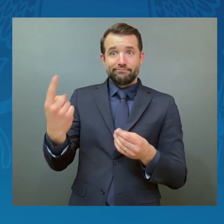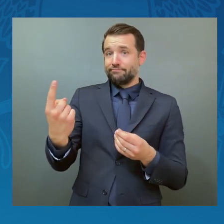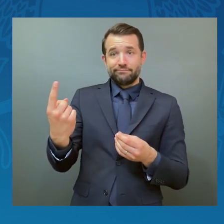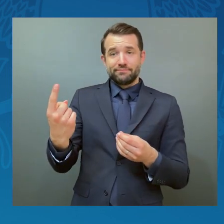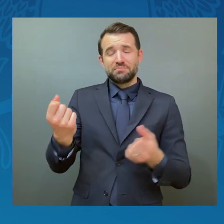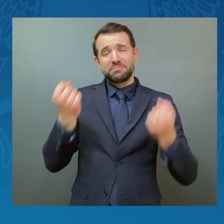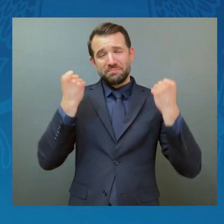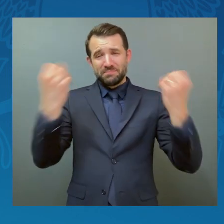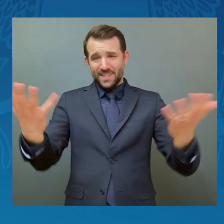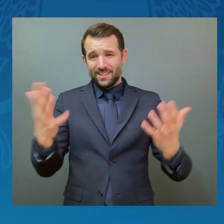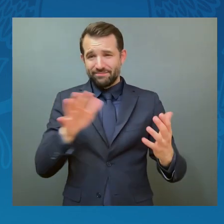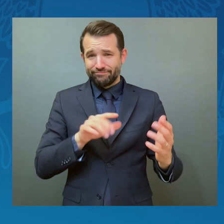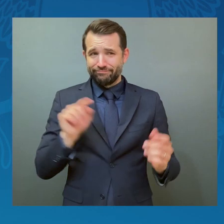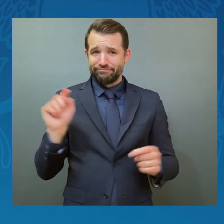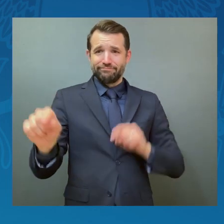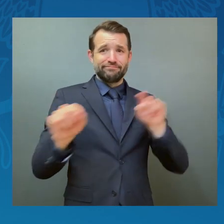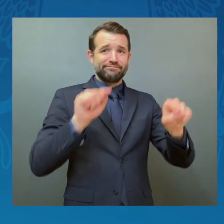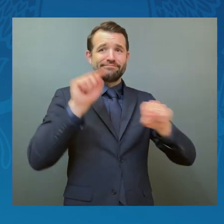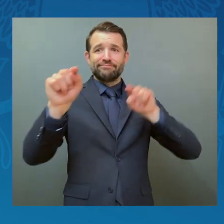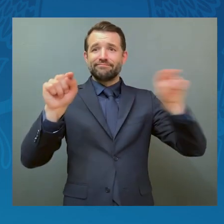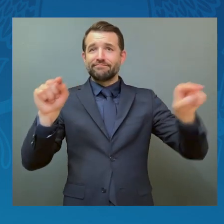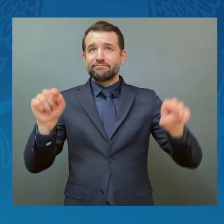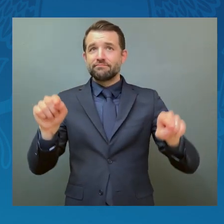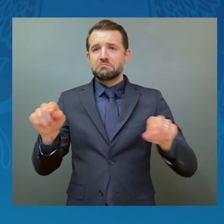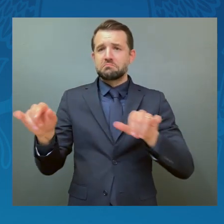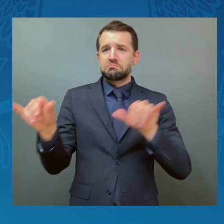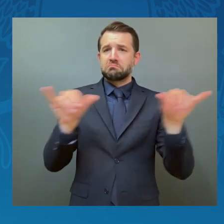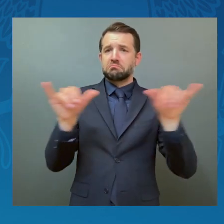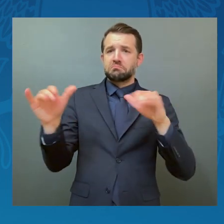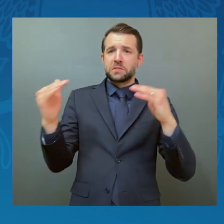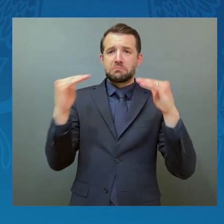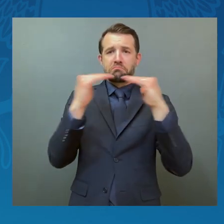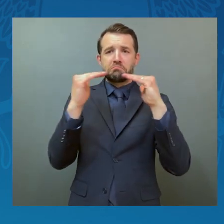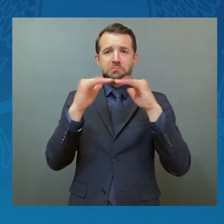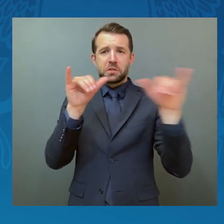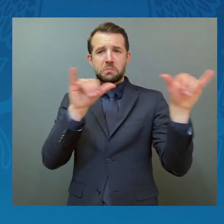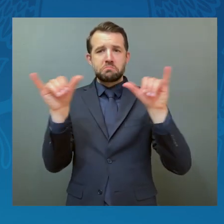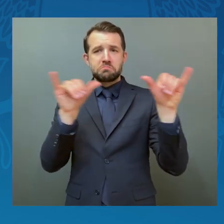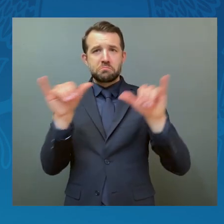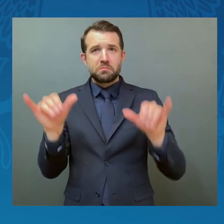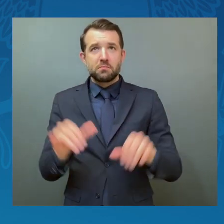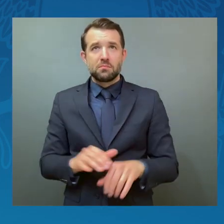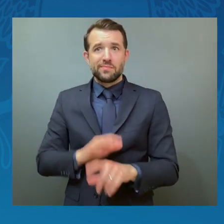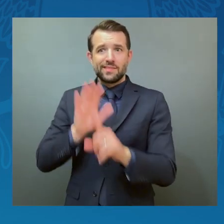And he really highlights an important facet of this issue,